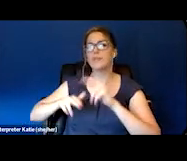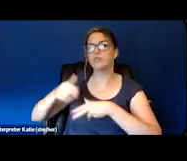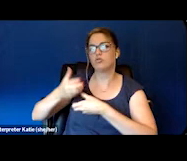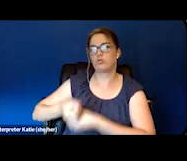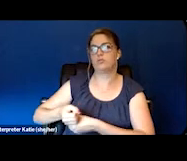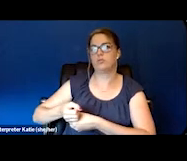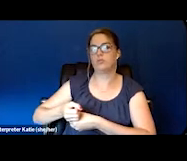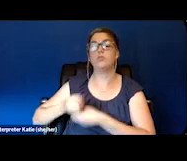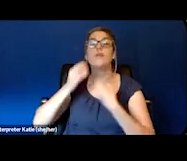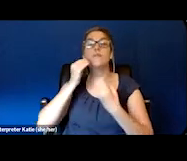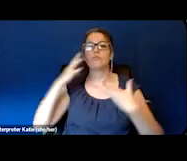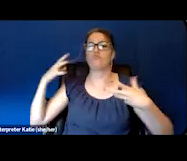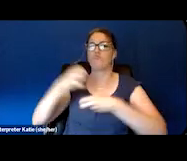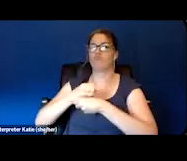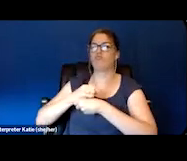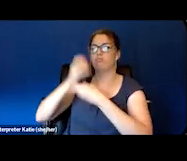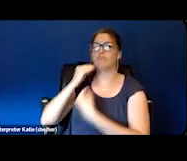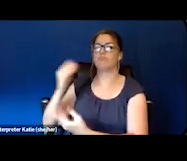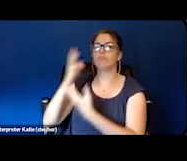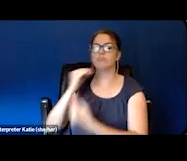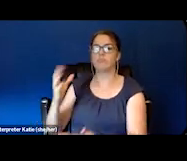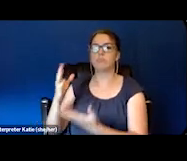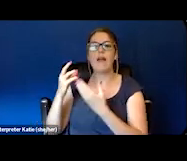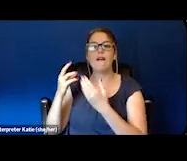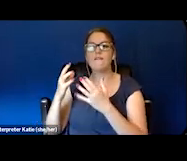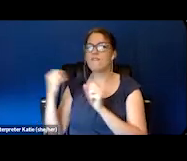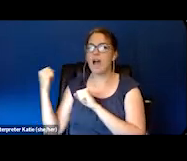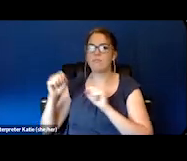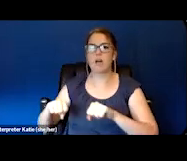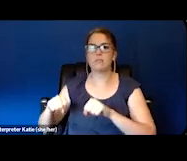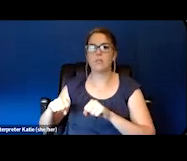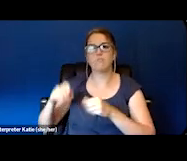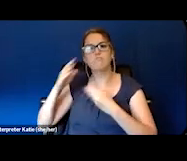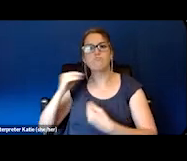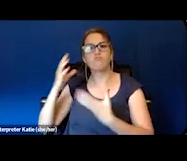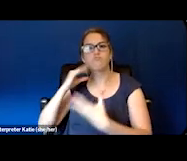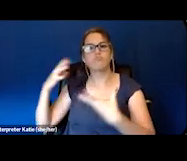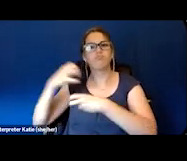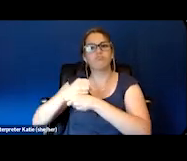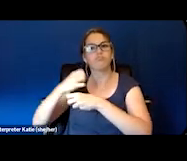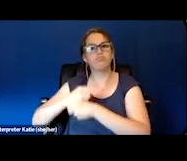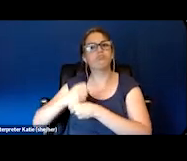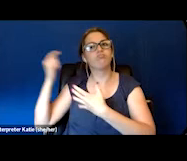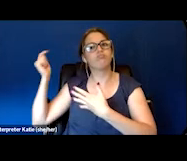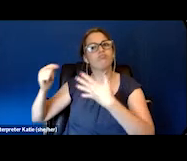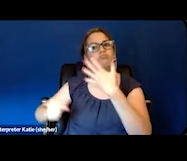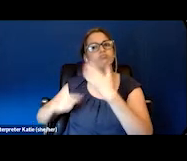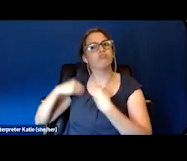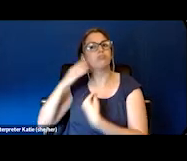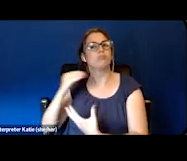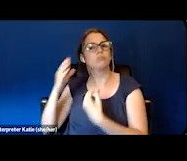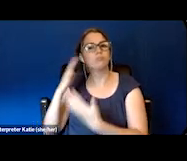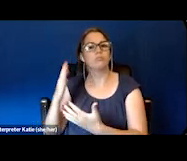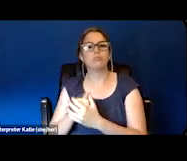and effectively as possible. Reviewing consent for anything that you're doing for the outreach, the treatment,